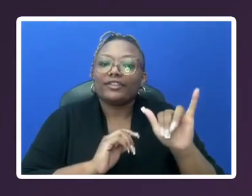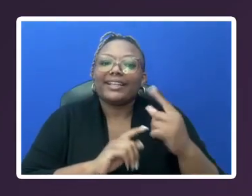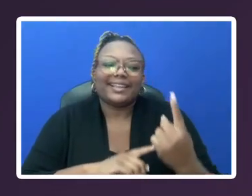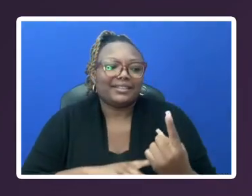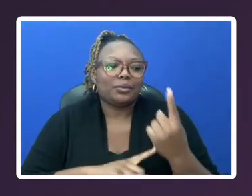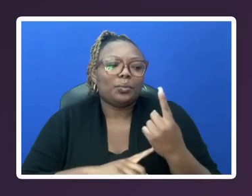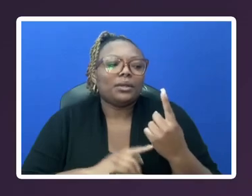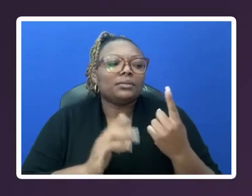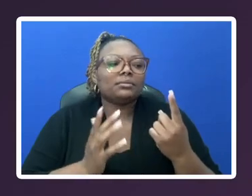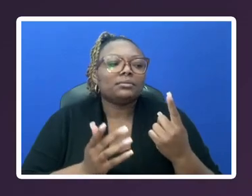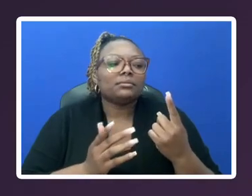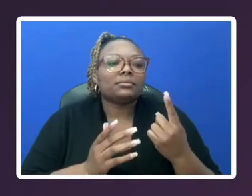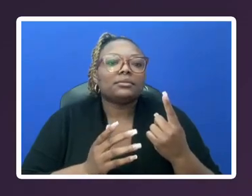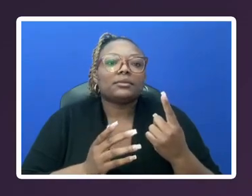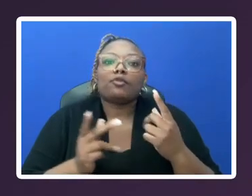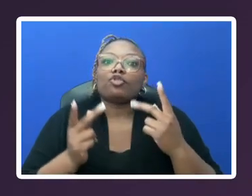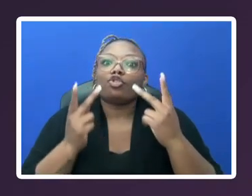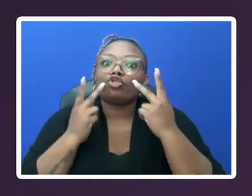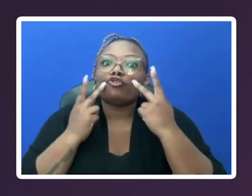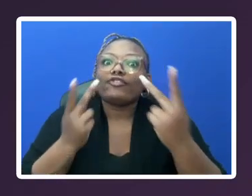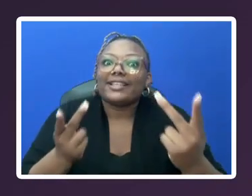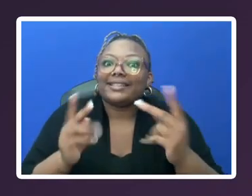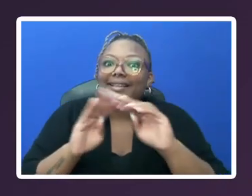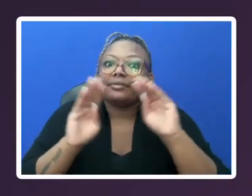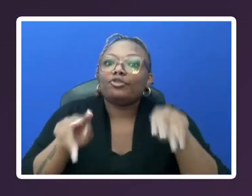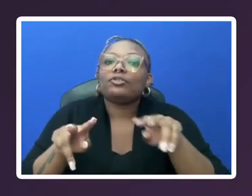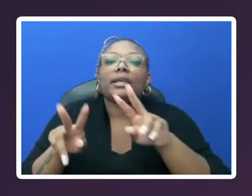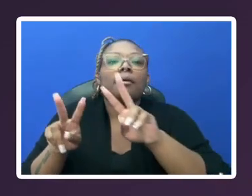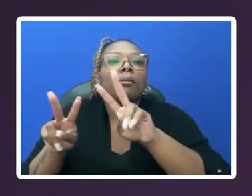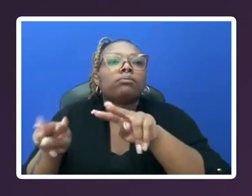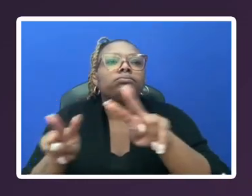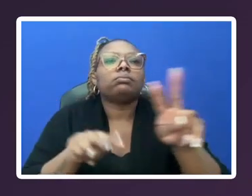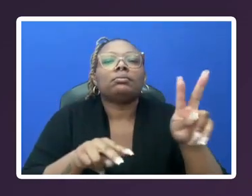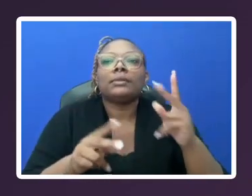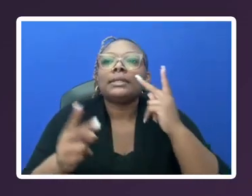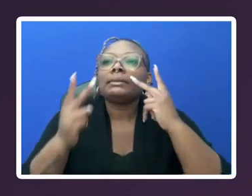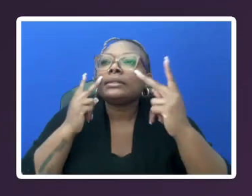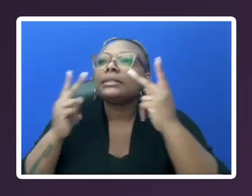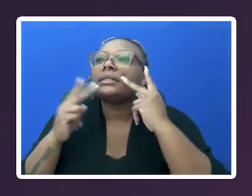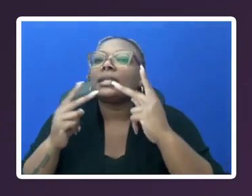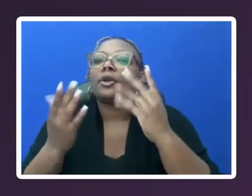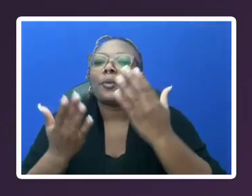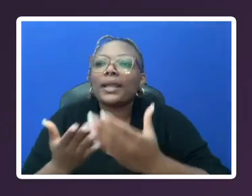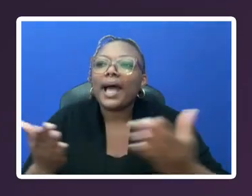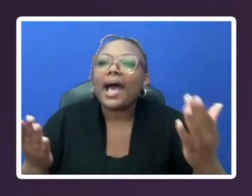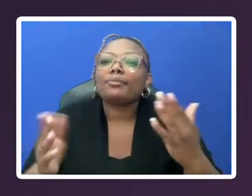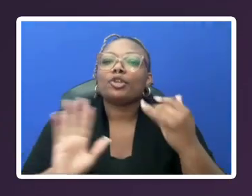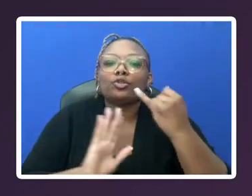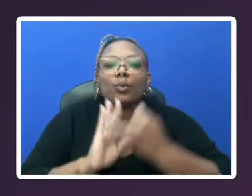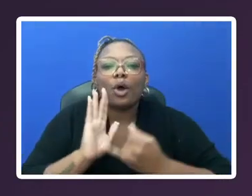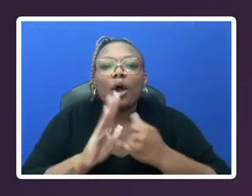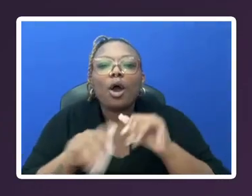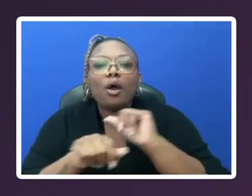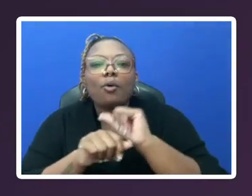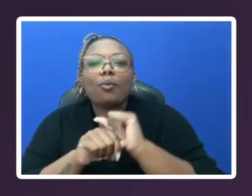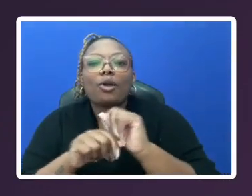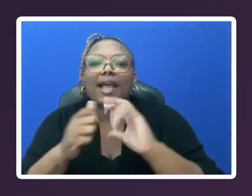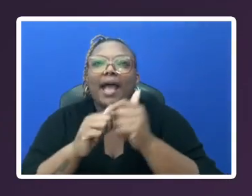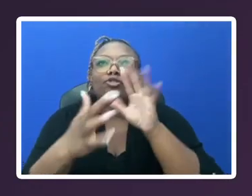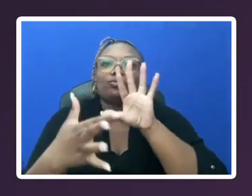visiting the museum, seeing what objects, what artwork connect with the students,